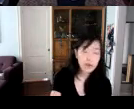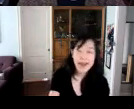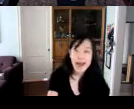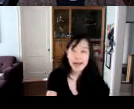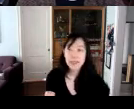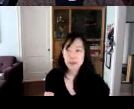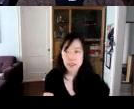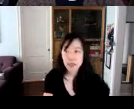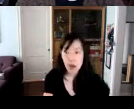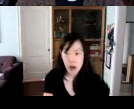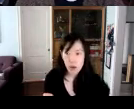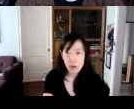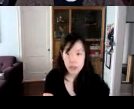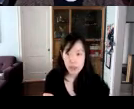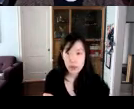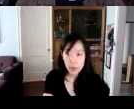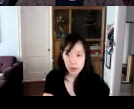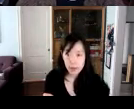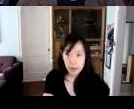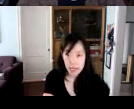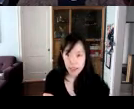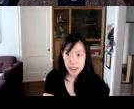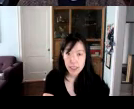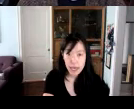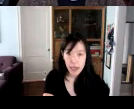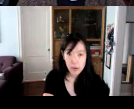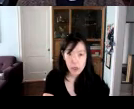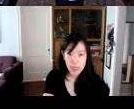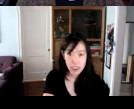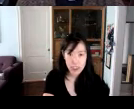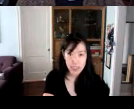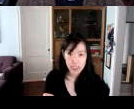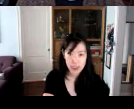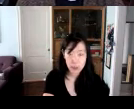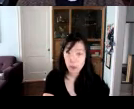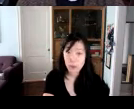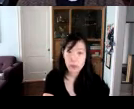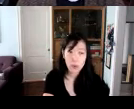can absolutely call or email your Program Director to get your questions answered. We would be more